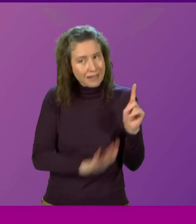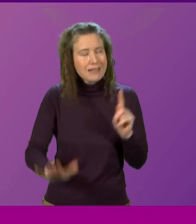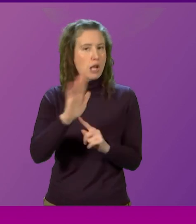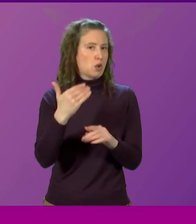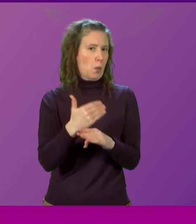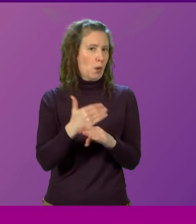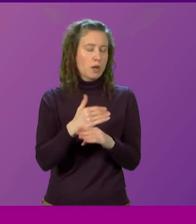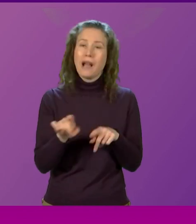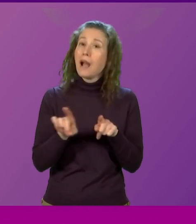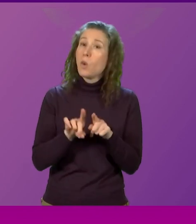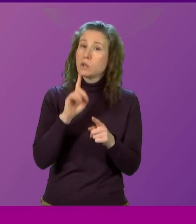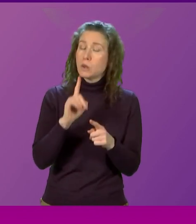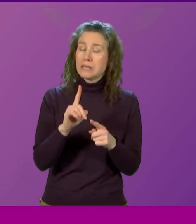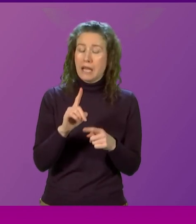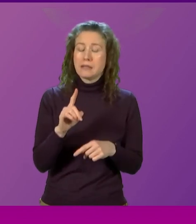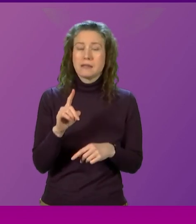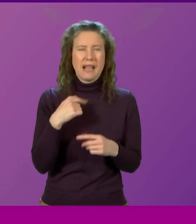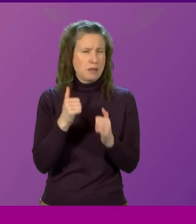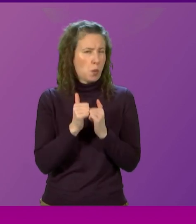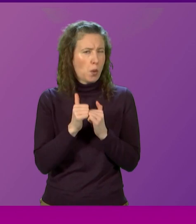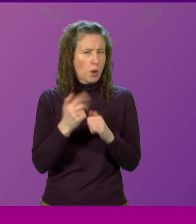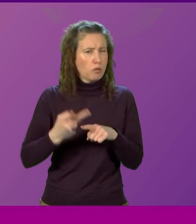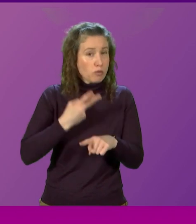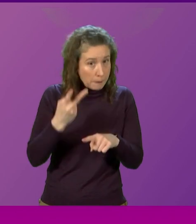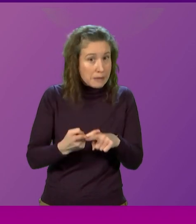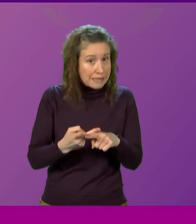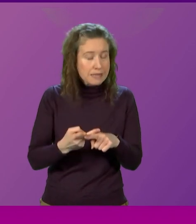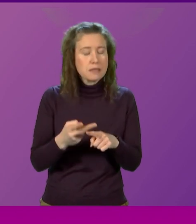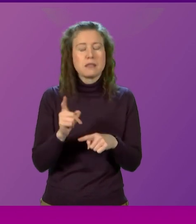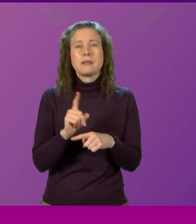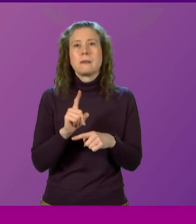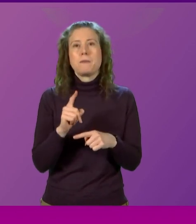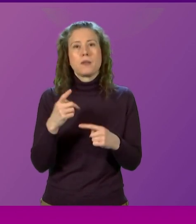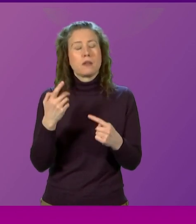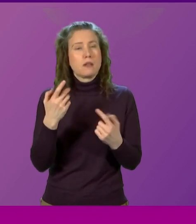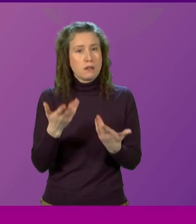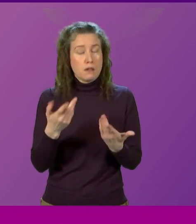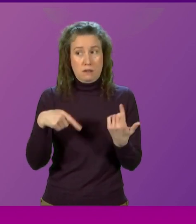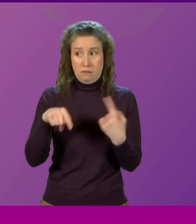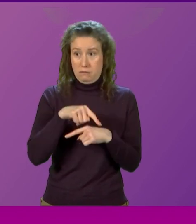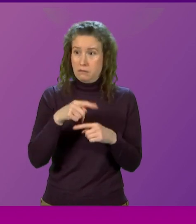I also made a point that I think is worth repeating: although there are very serious